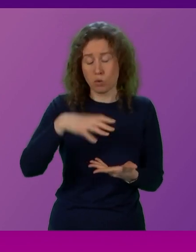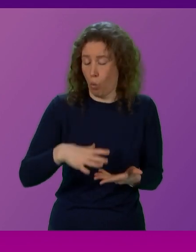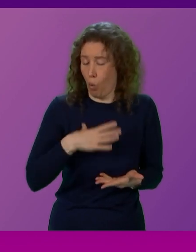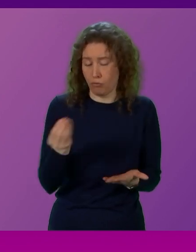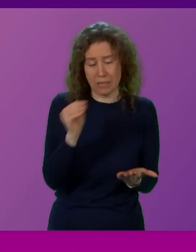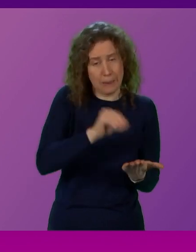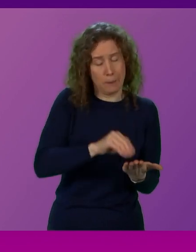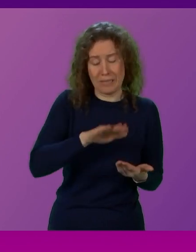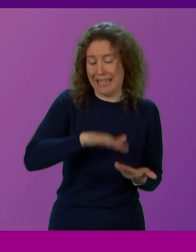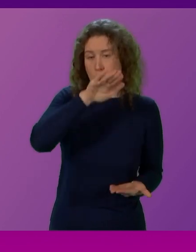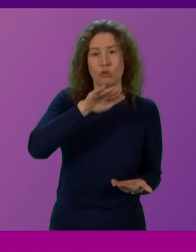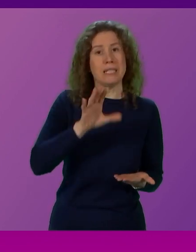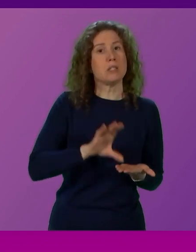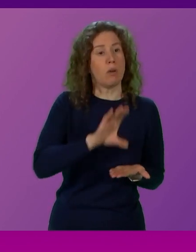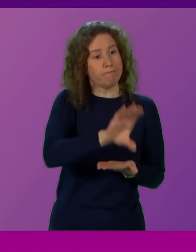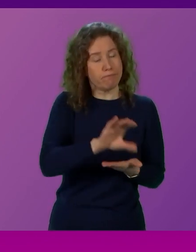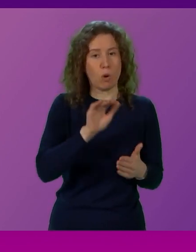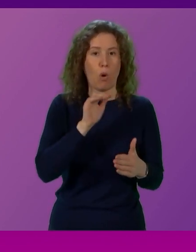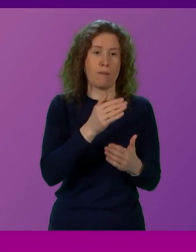an increase in resources to local government of more than £0.5 billion.